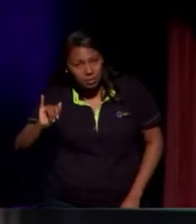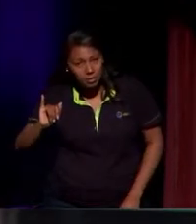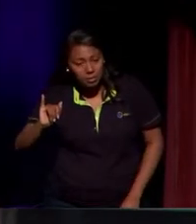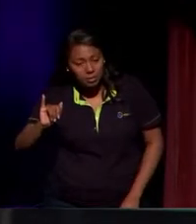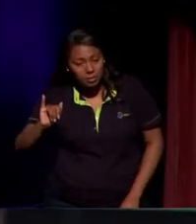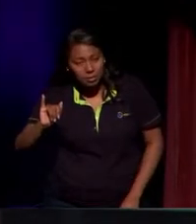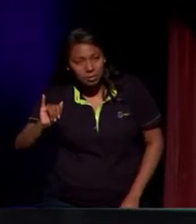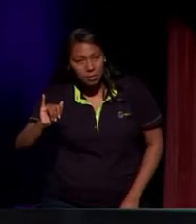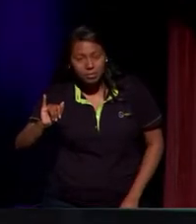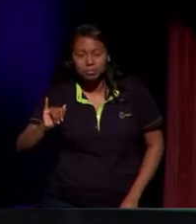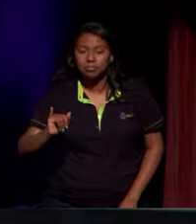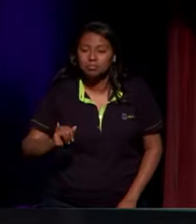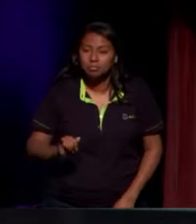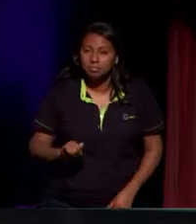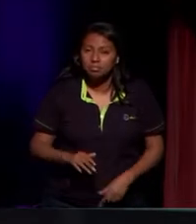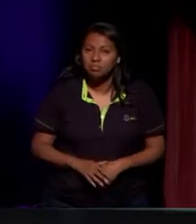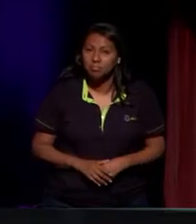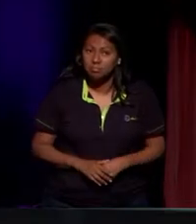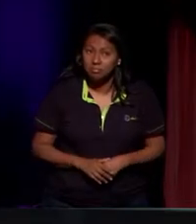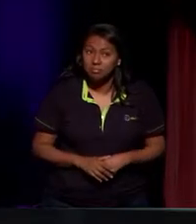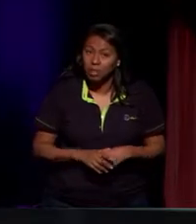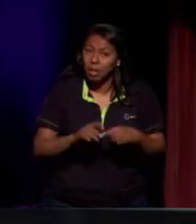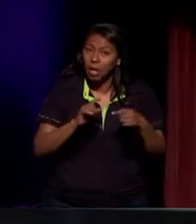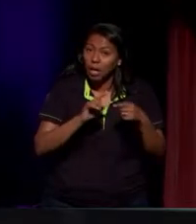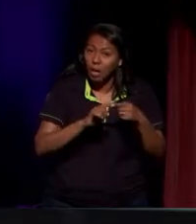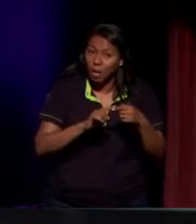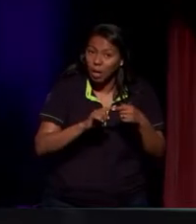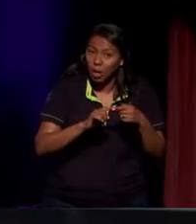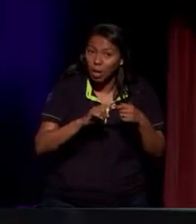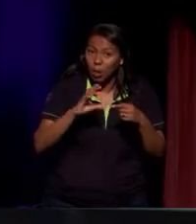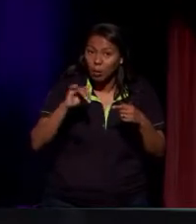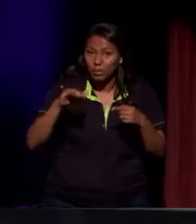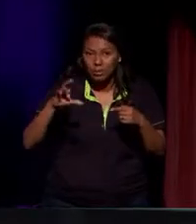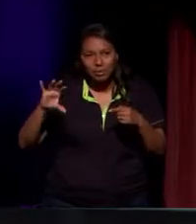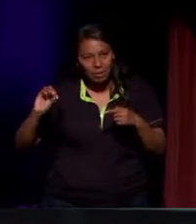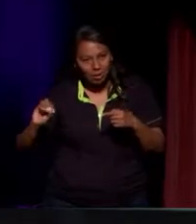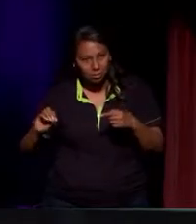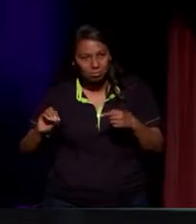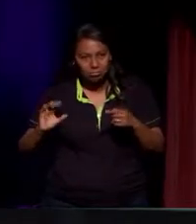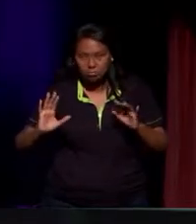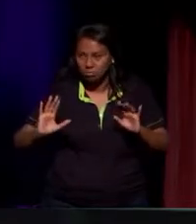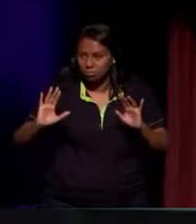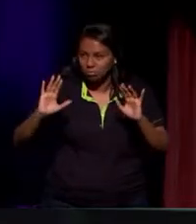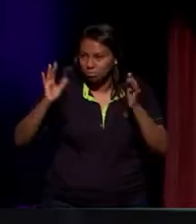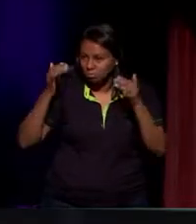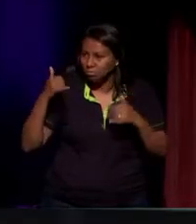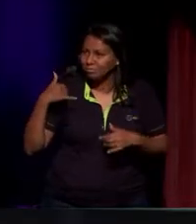Conceição, which incidentally made birthday these days.